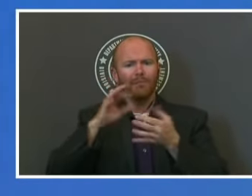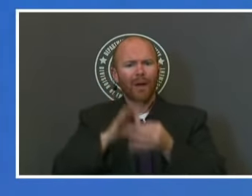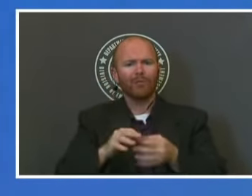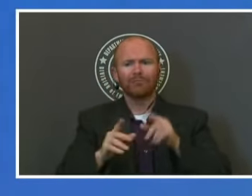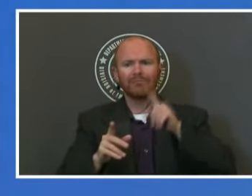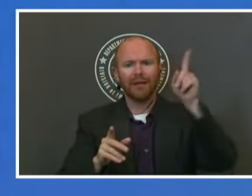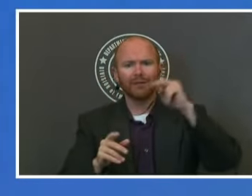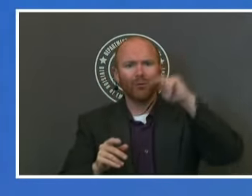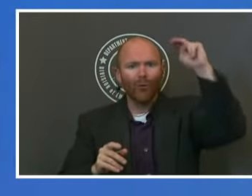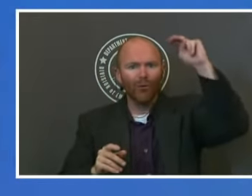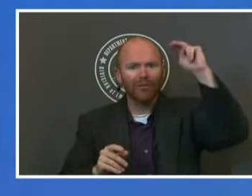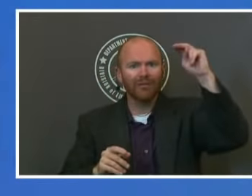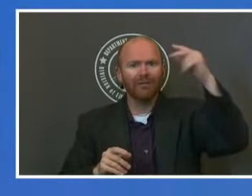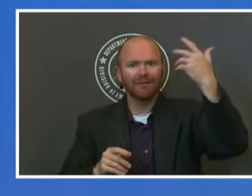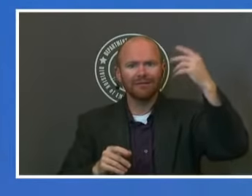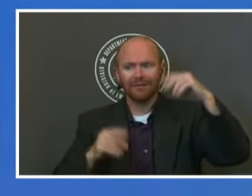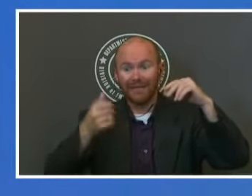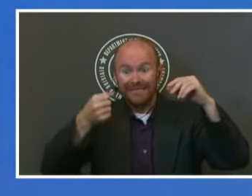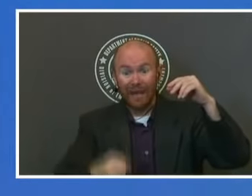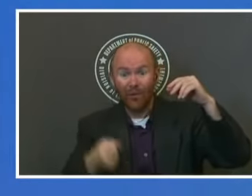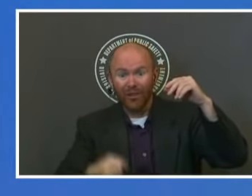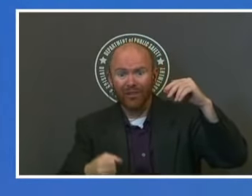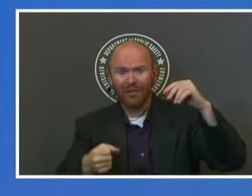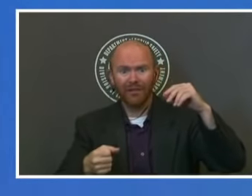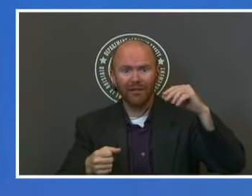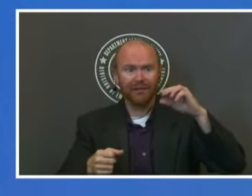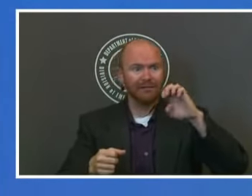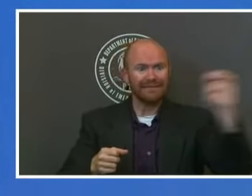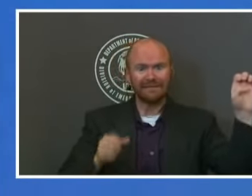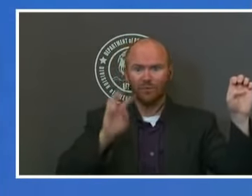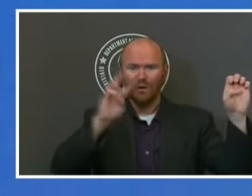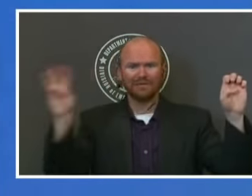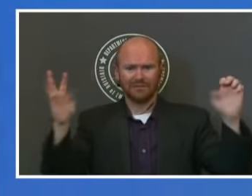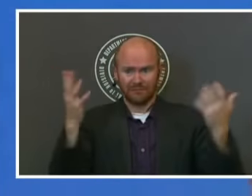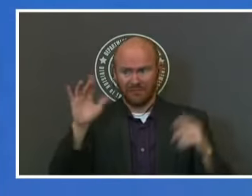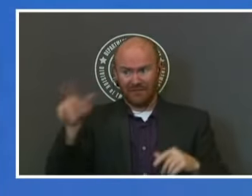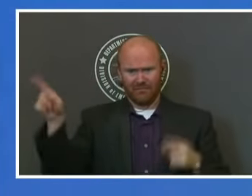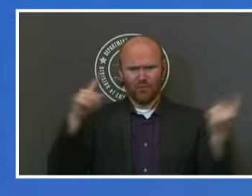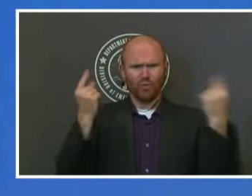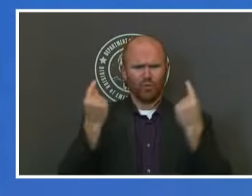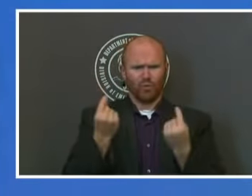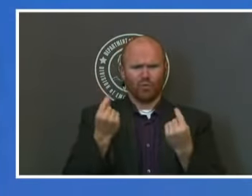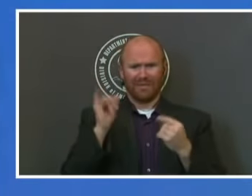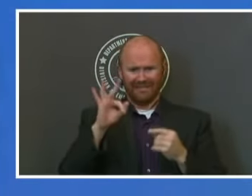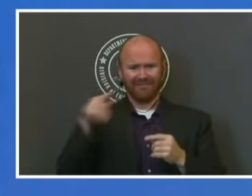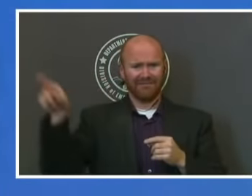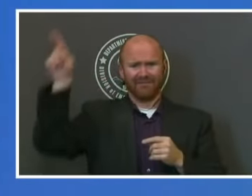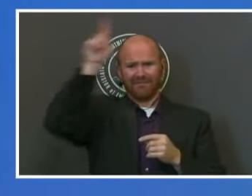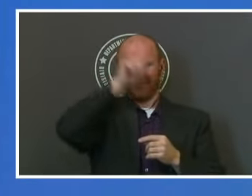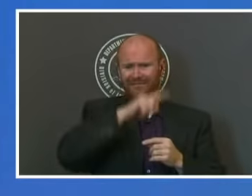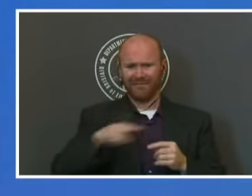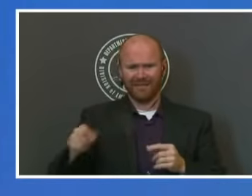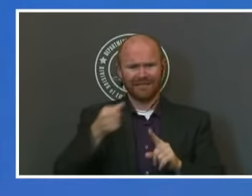opening additional facilities are all areas of our state